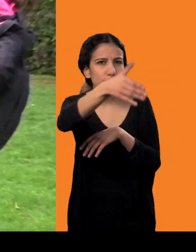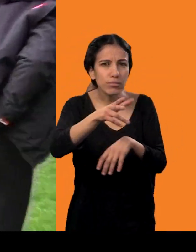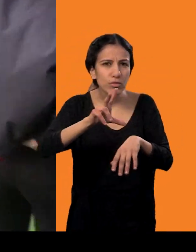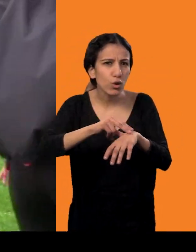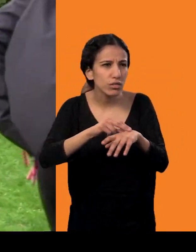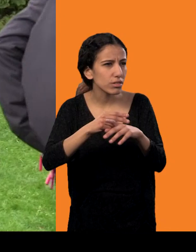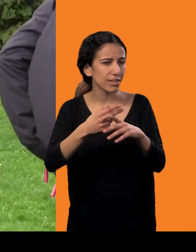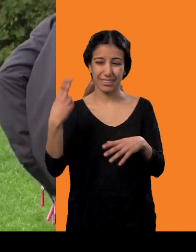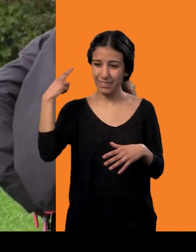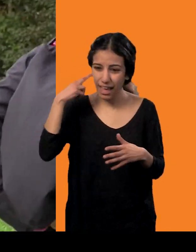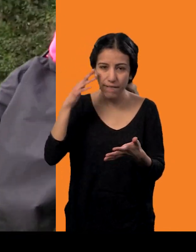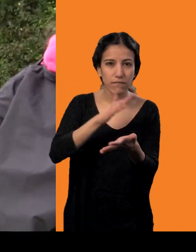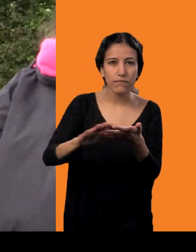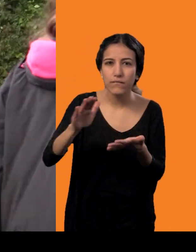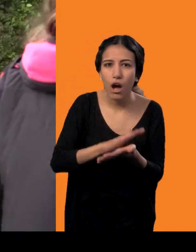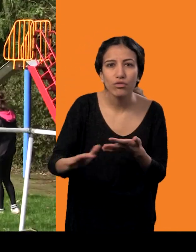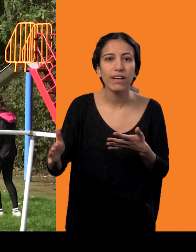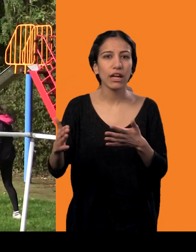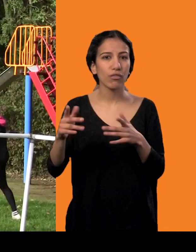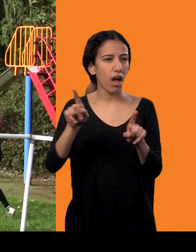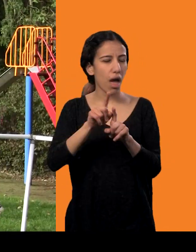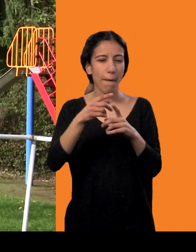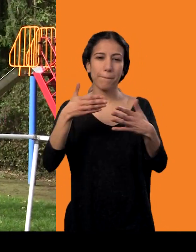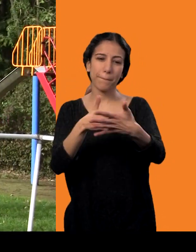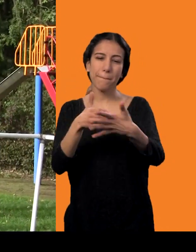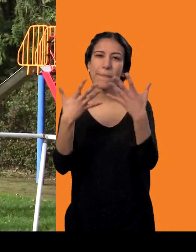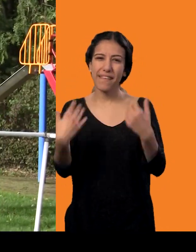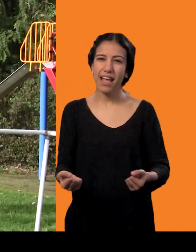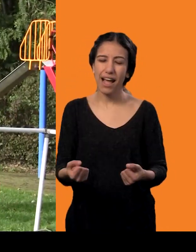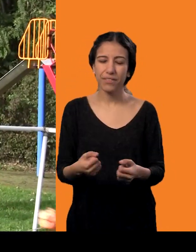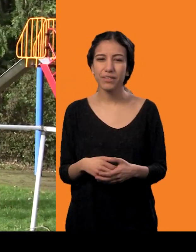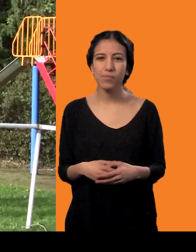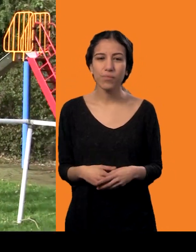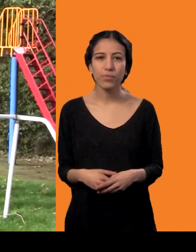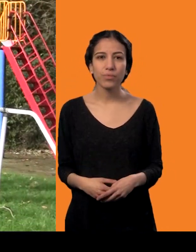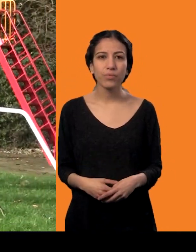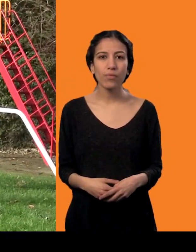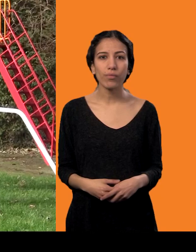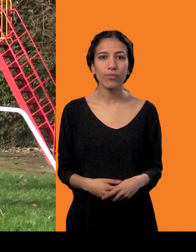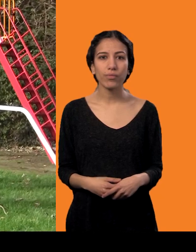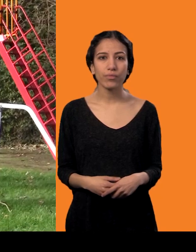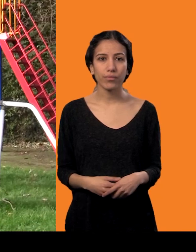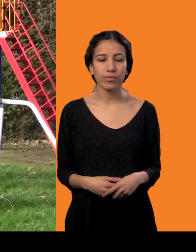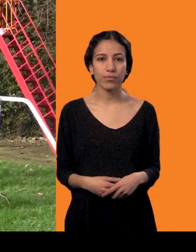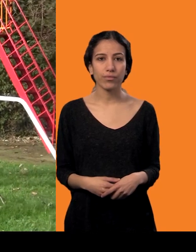about going to the doctors but if you're deaf or hard of hearing person then you're just faced with an extra barrier.